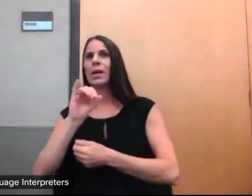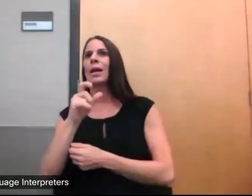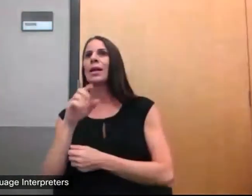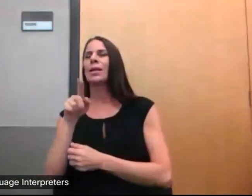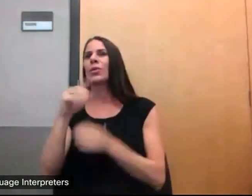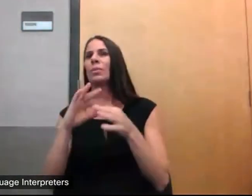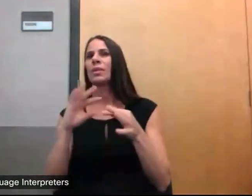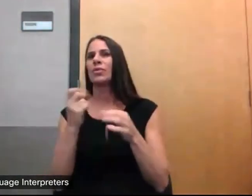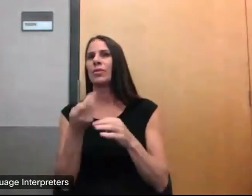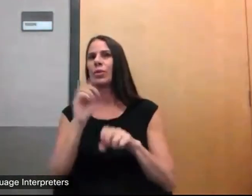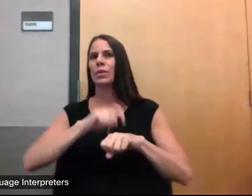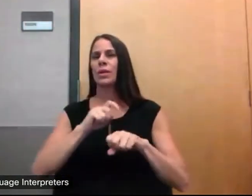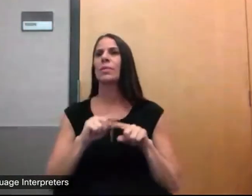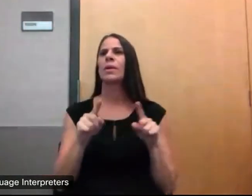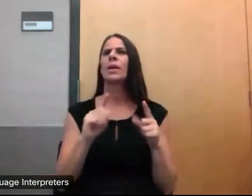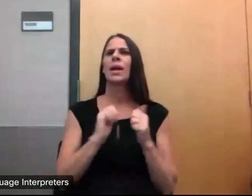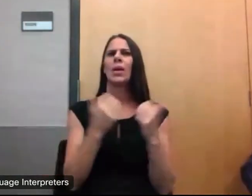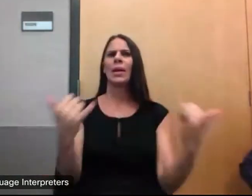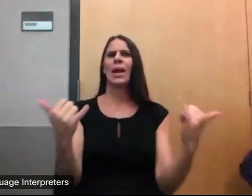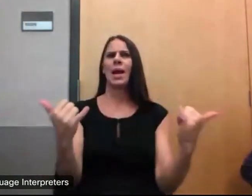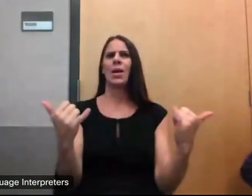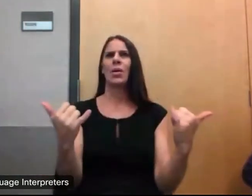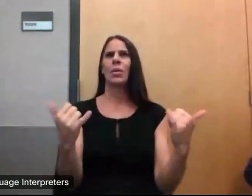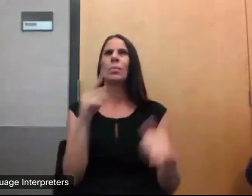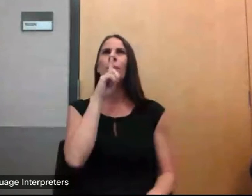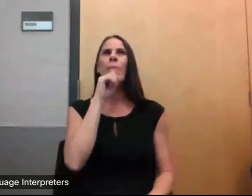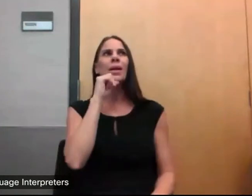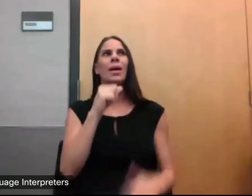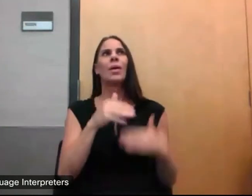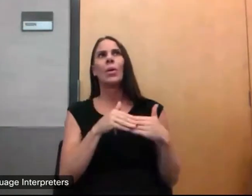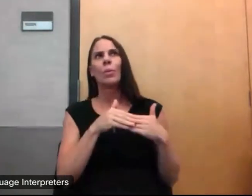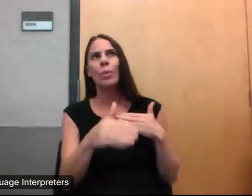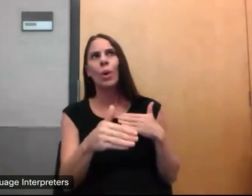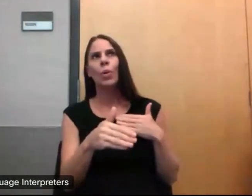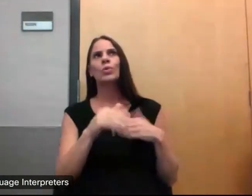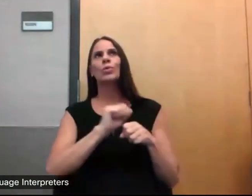we now. Not in a postcard with covid sort of leverage